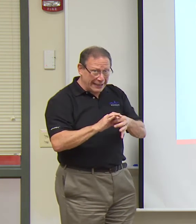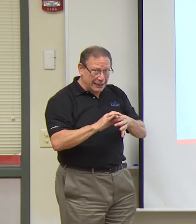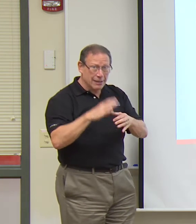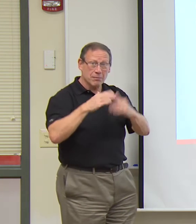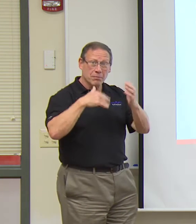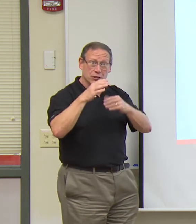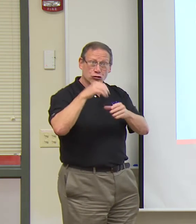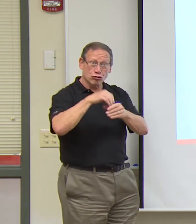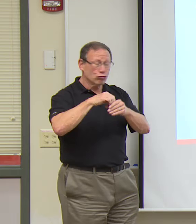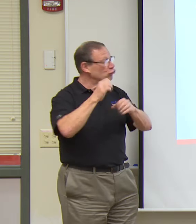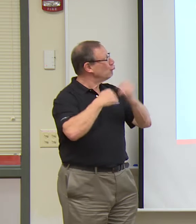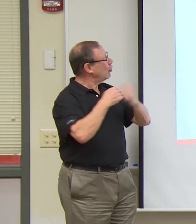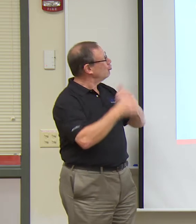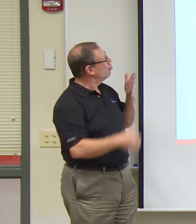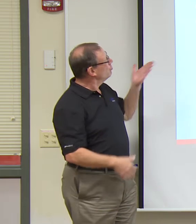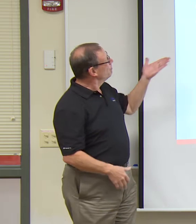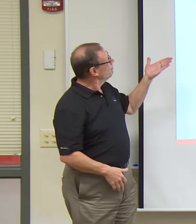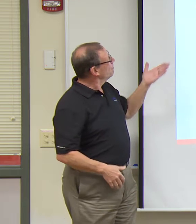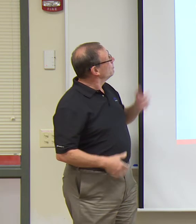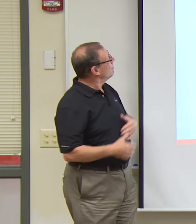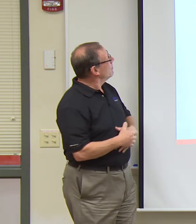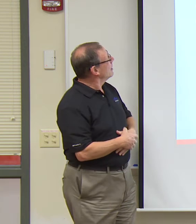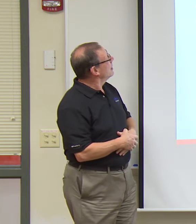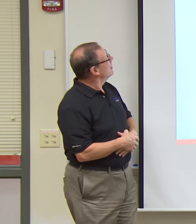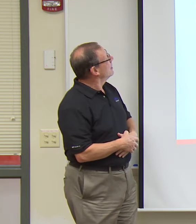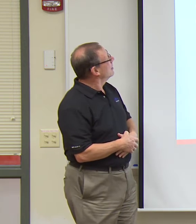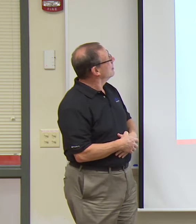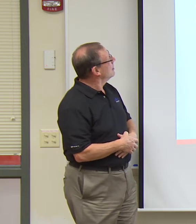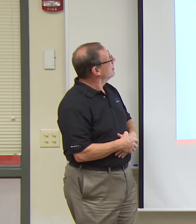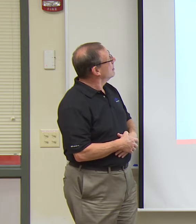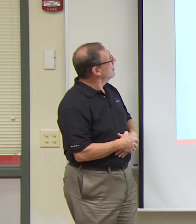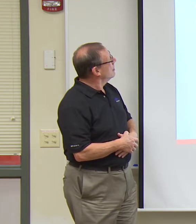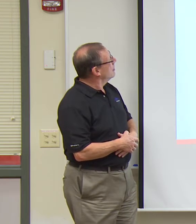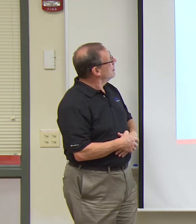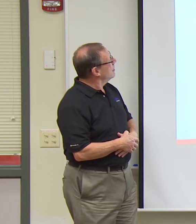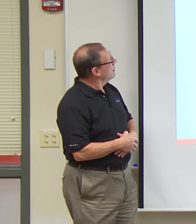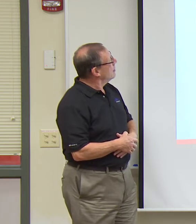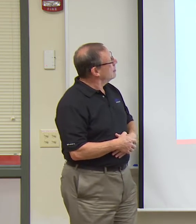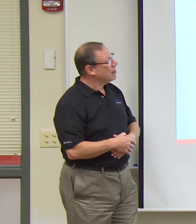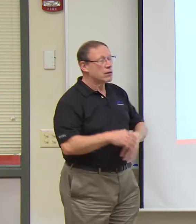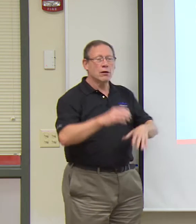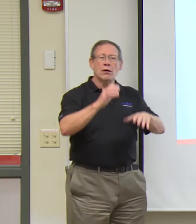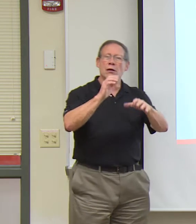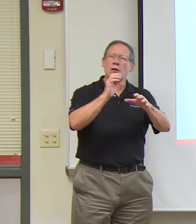for your course, and creating weekly plans, which is one strategy